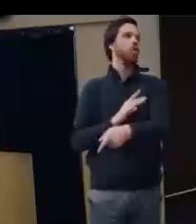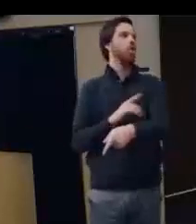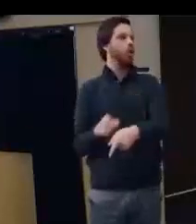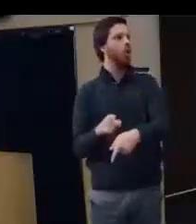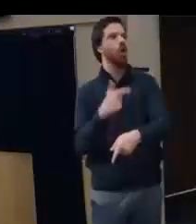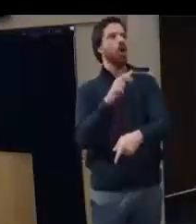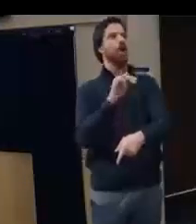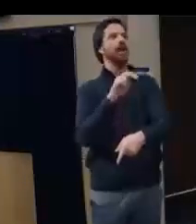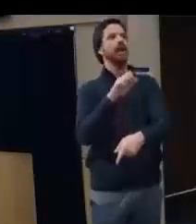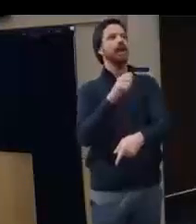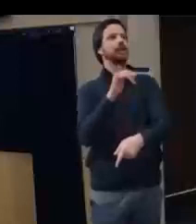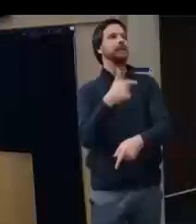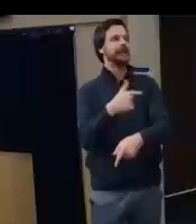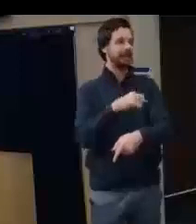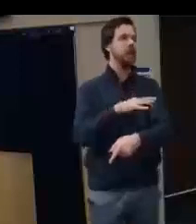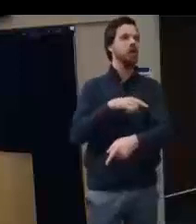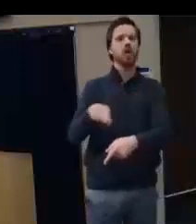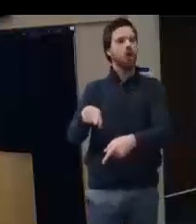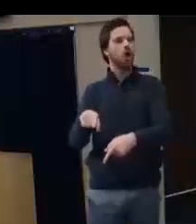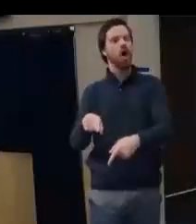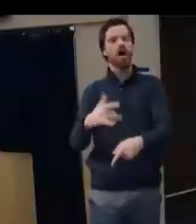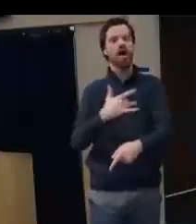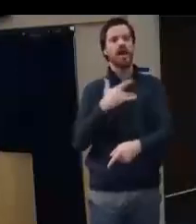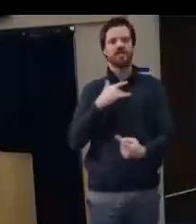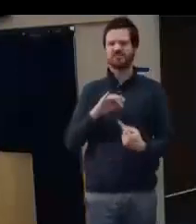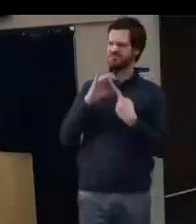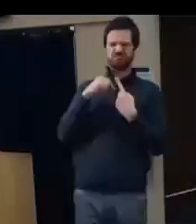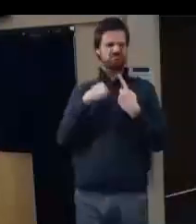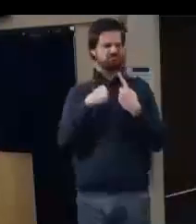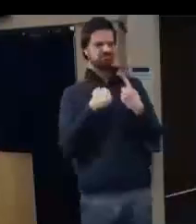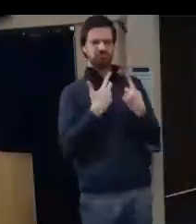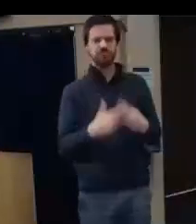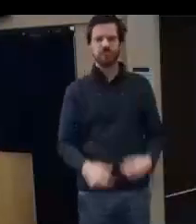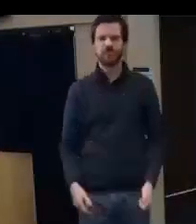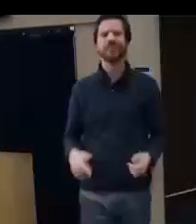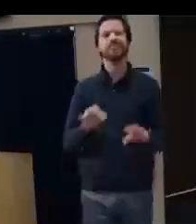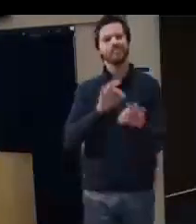a guinea pig they often felt like they were an odity they described feeling different throughout